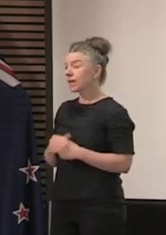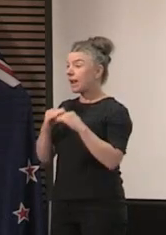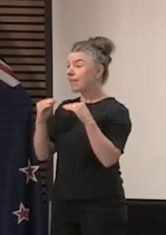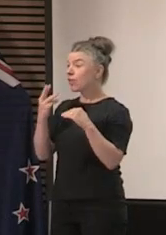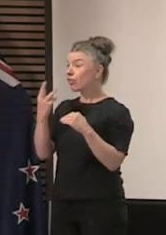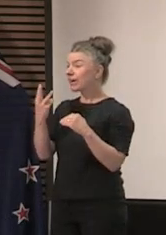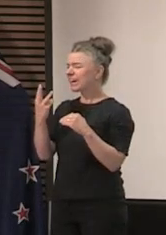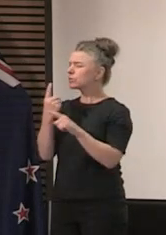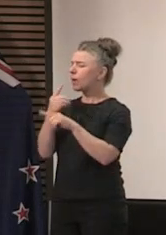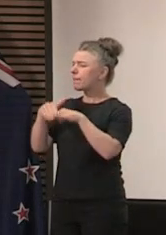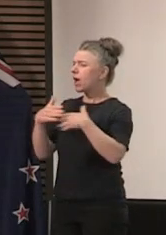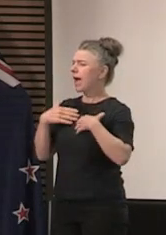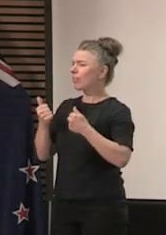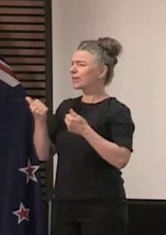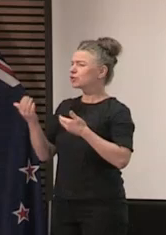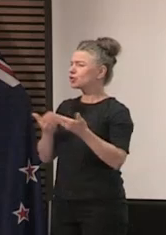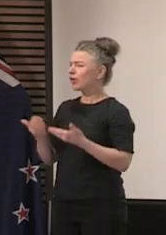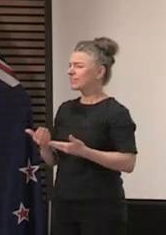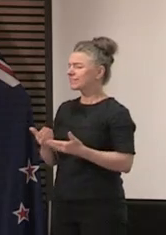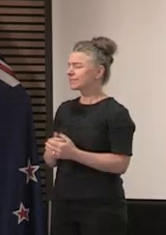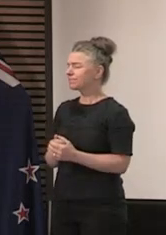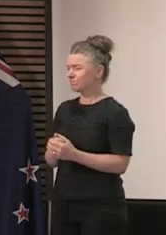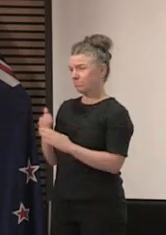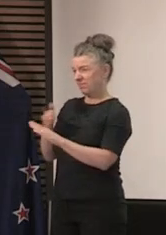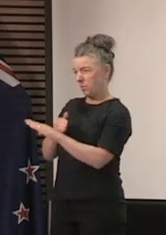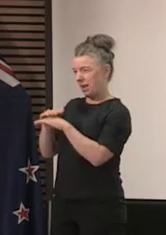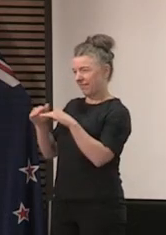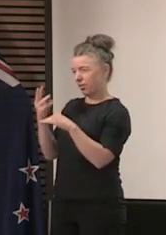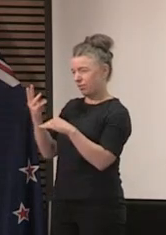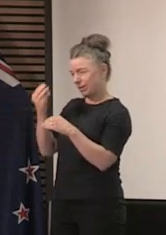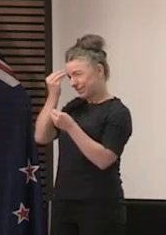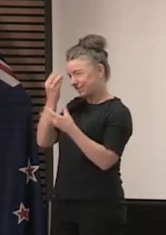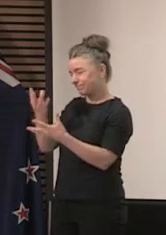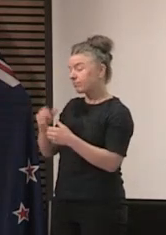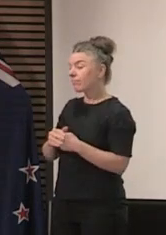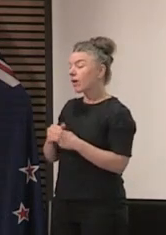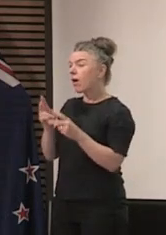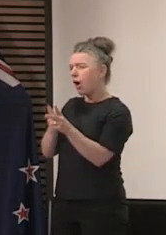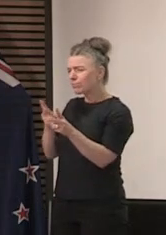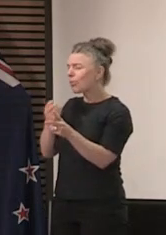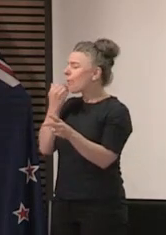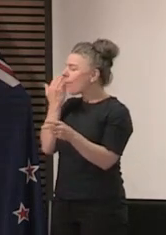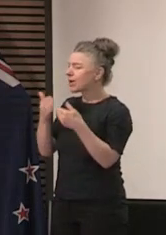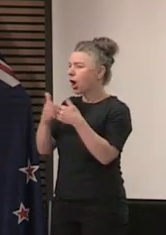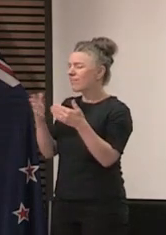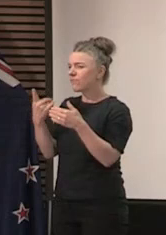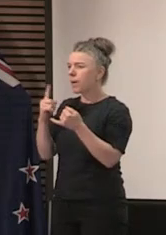Some brief comments on health services under level 3 in advance of heading into that